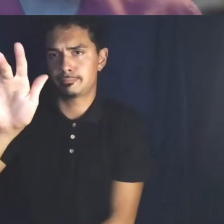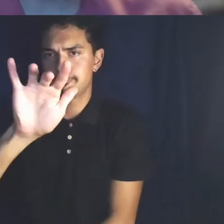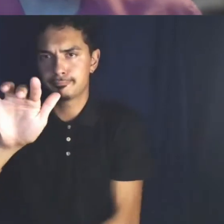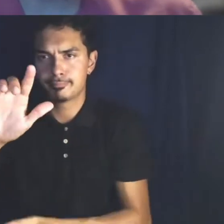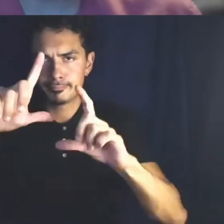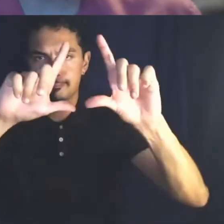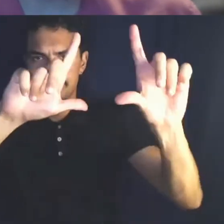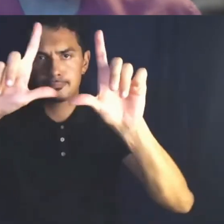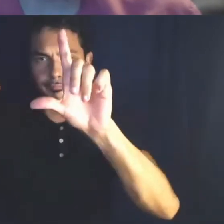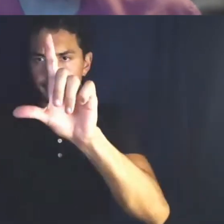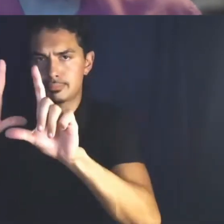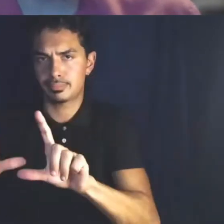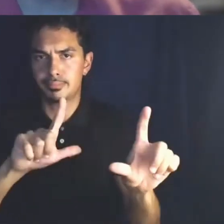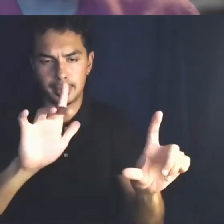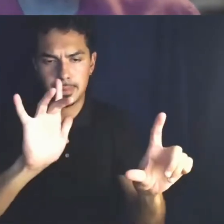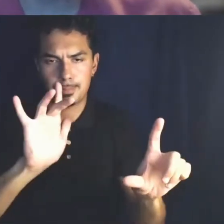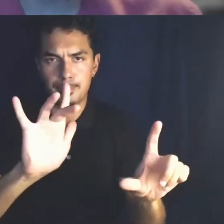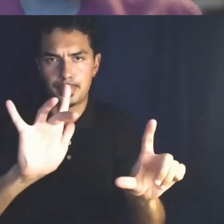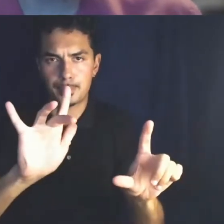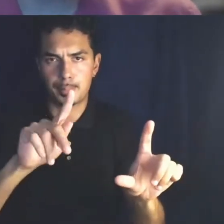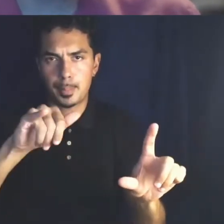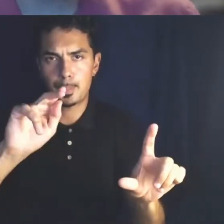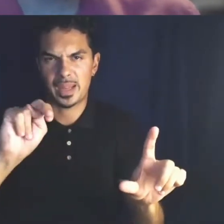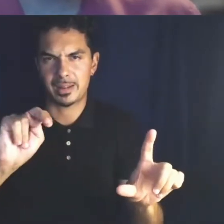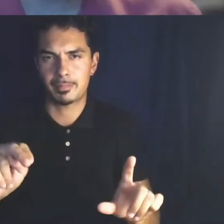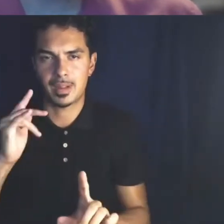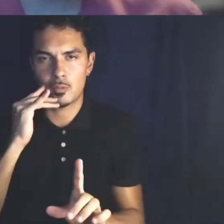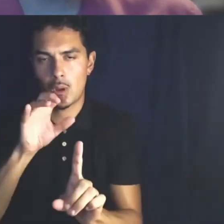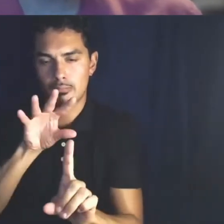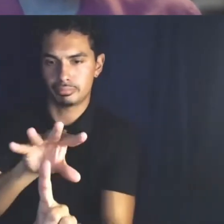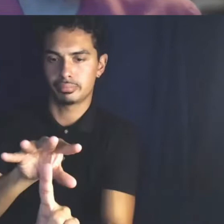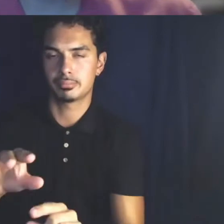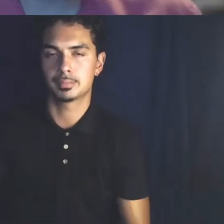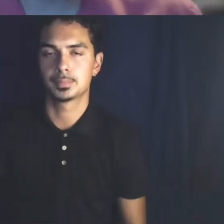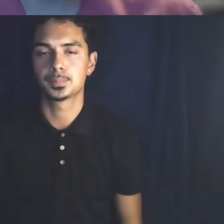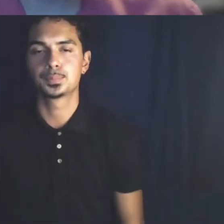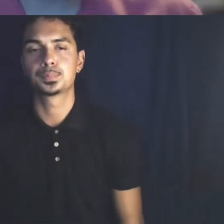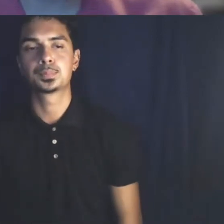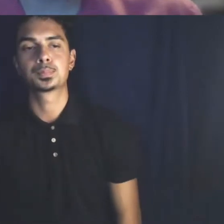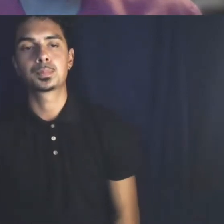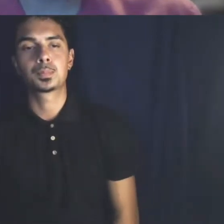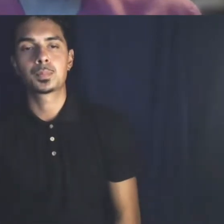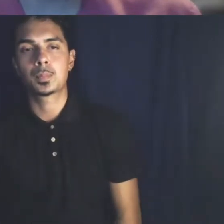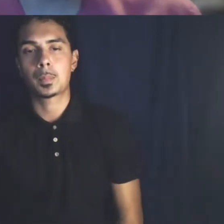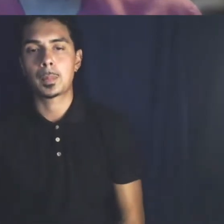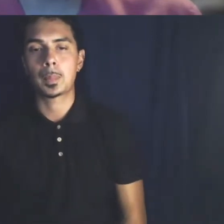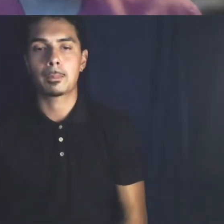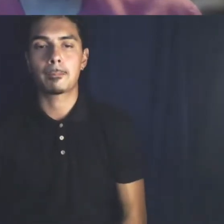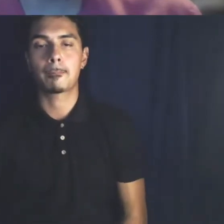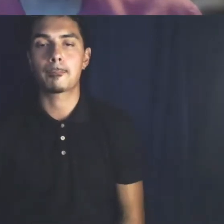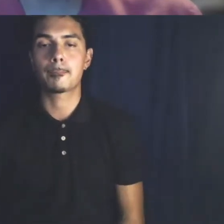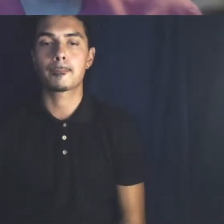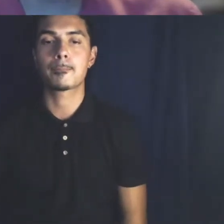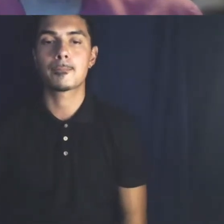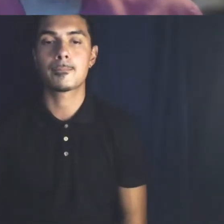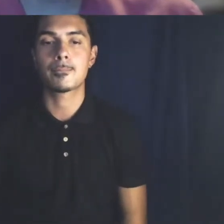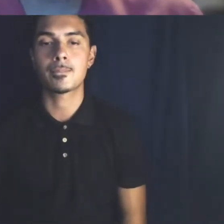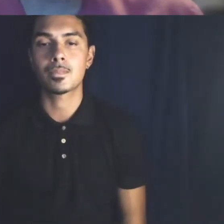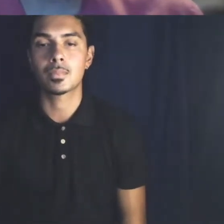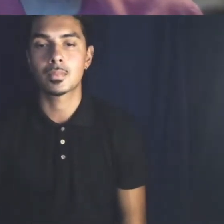that I don't know how to do, which is fantastic. You will also be able to access automatic captioning.